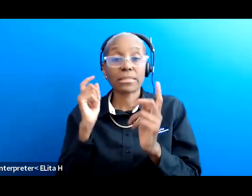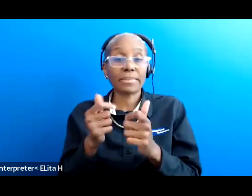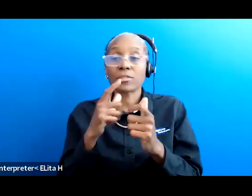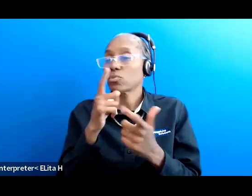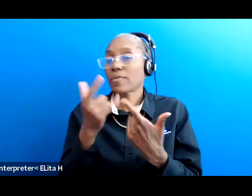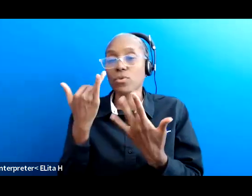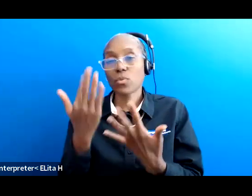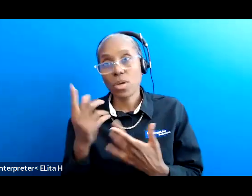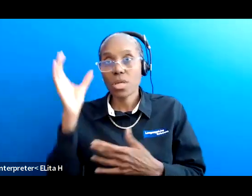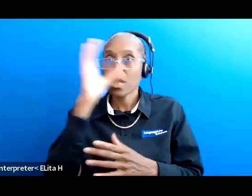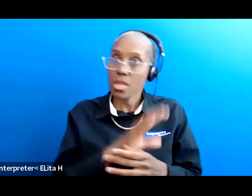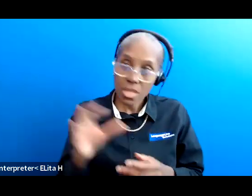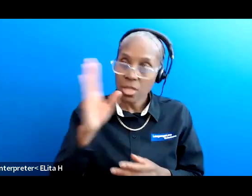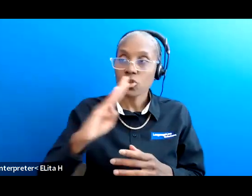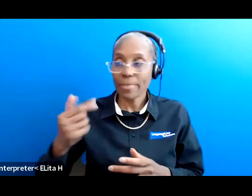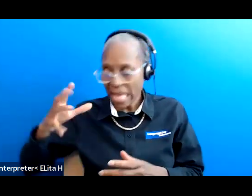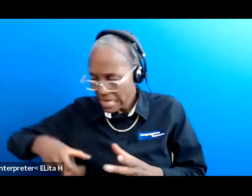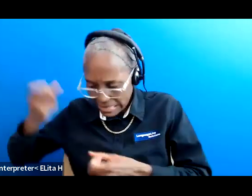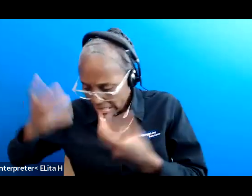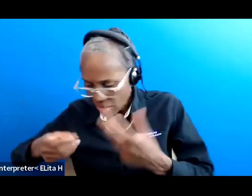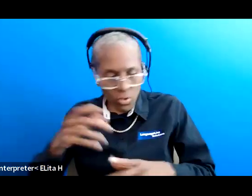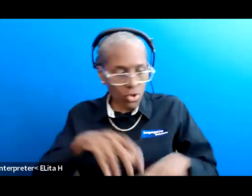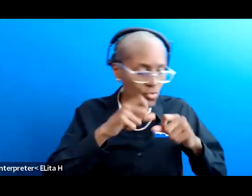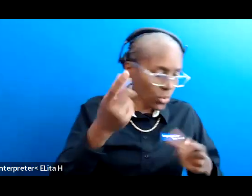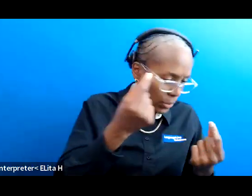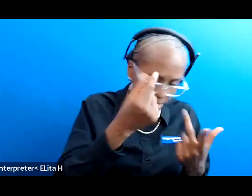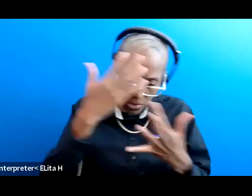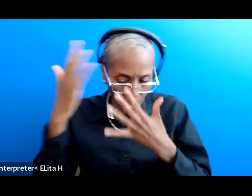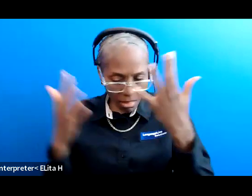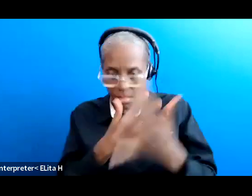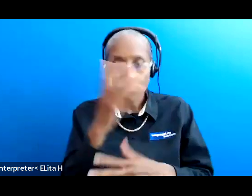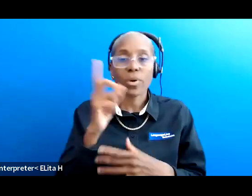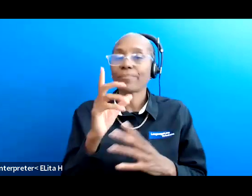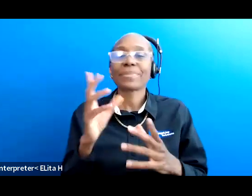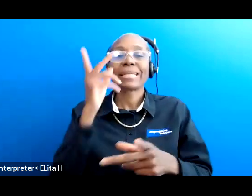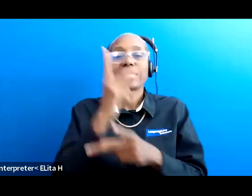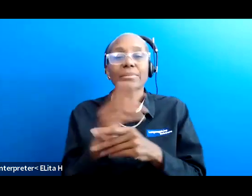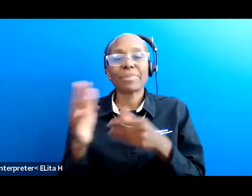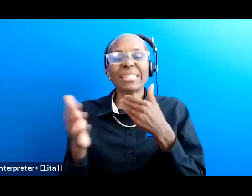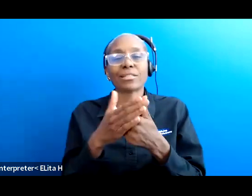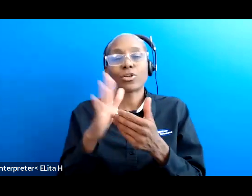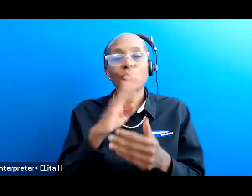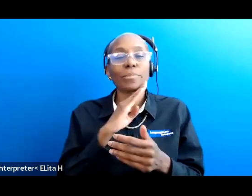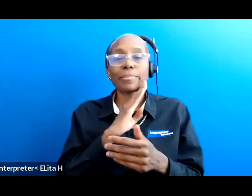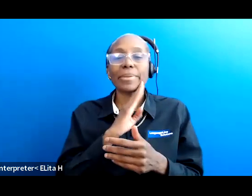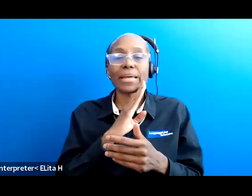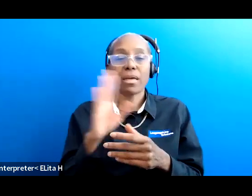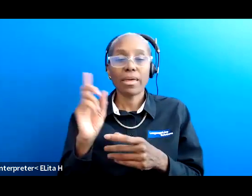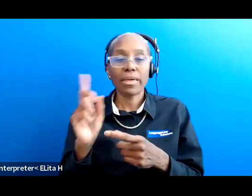to rummage through your bag, or a drawer, or what did I do with that? Keep it by your bedside. Keep it where you are.